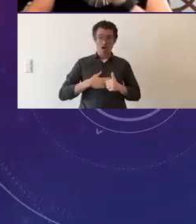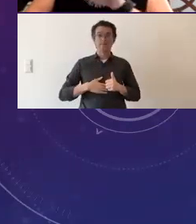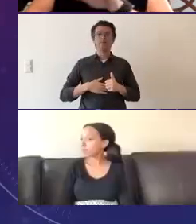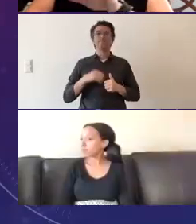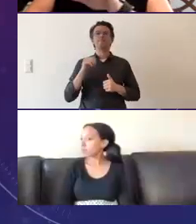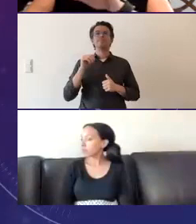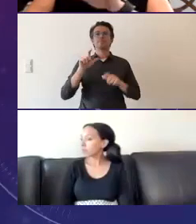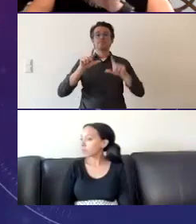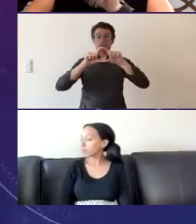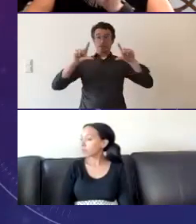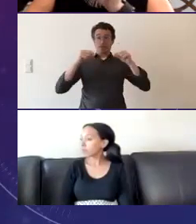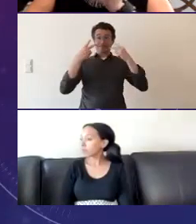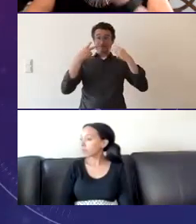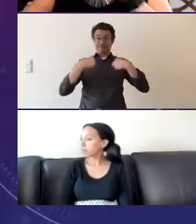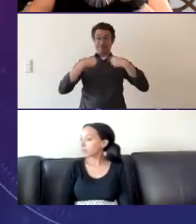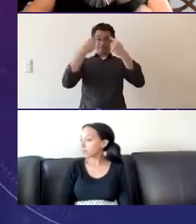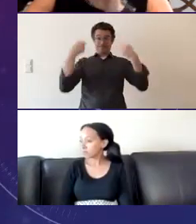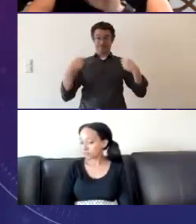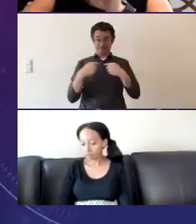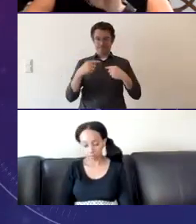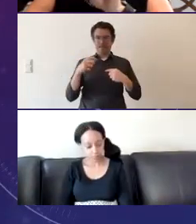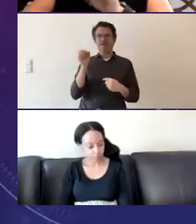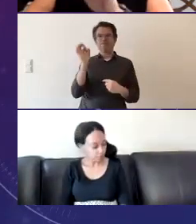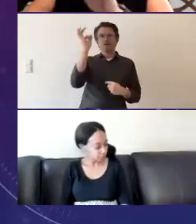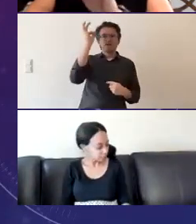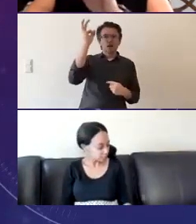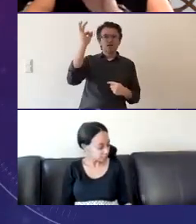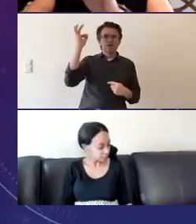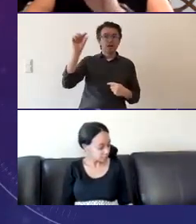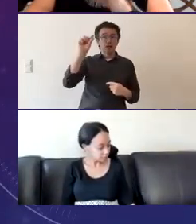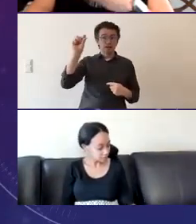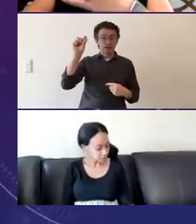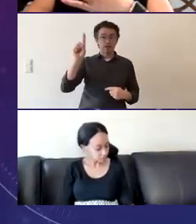corner and then pin the video and that will make it larger if you want to focus